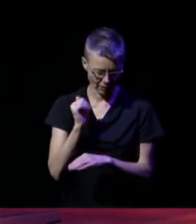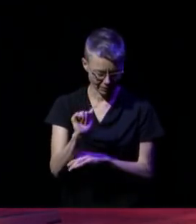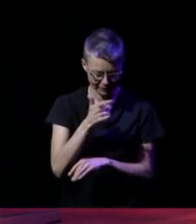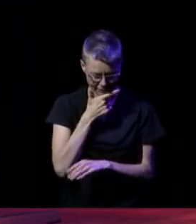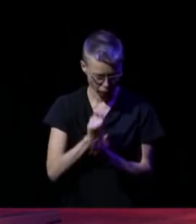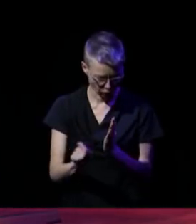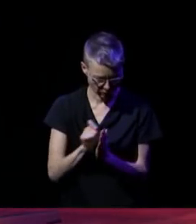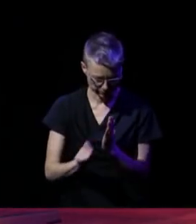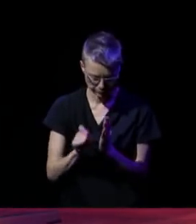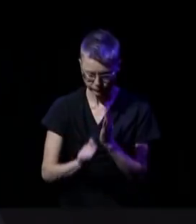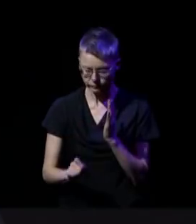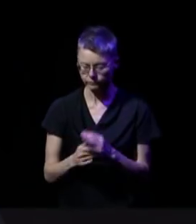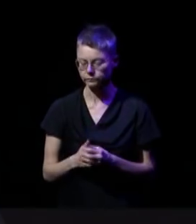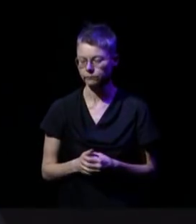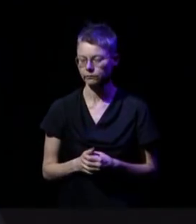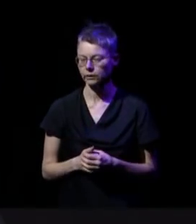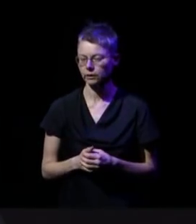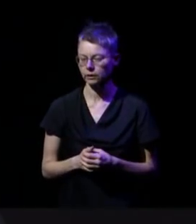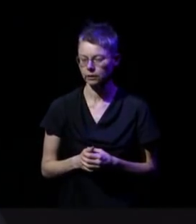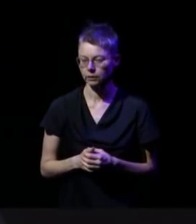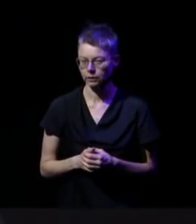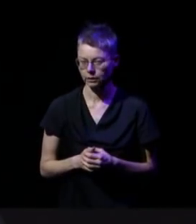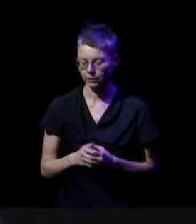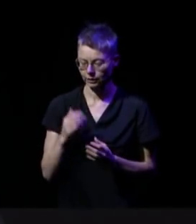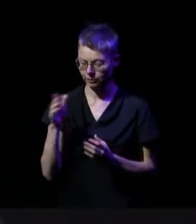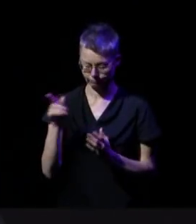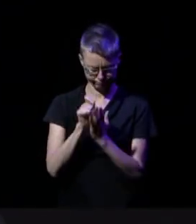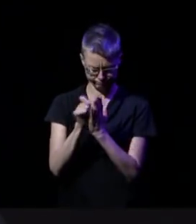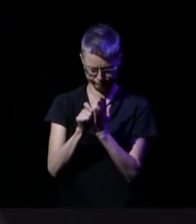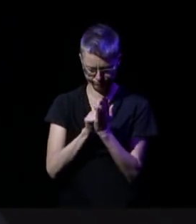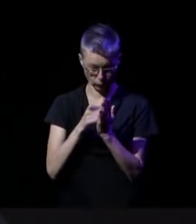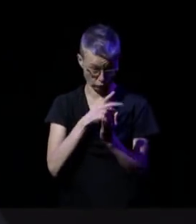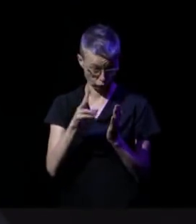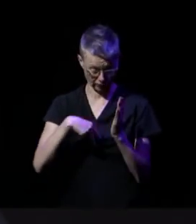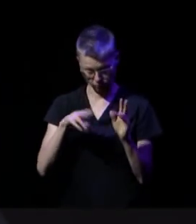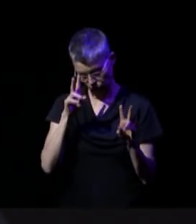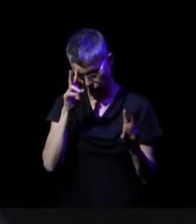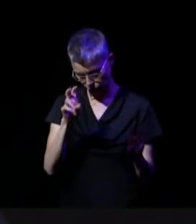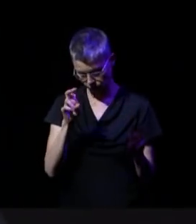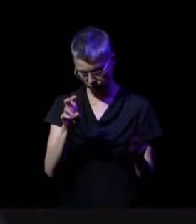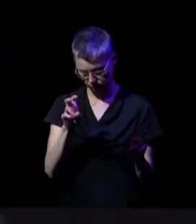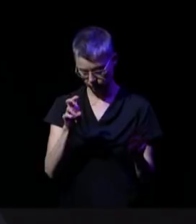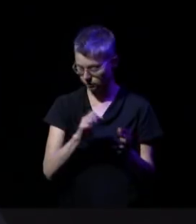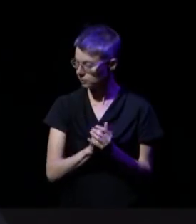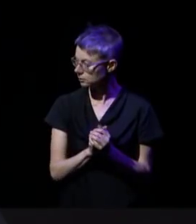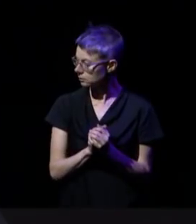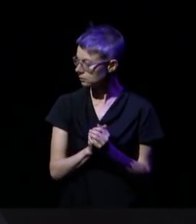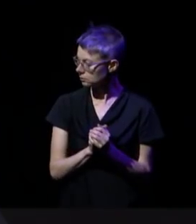writer and she writes... There's a wonderful essay I'd like you to read called "Uses of the Erotic."